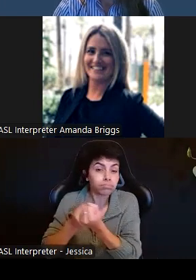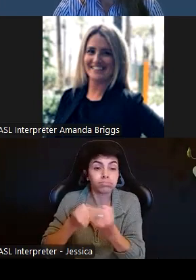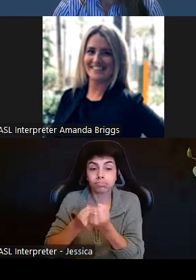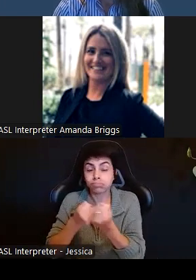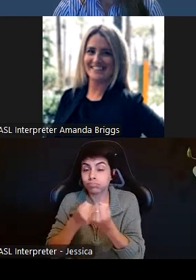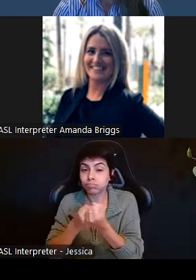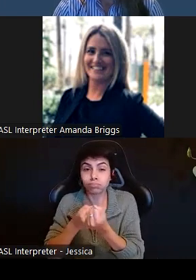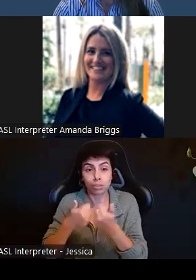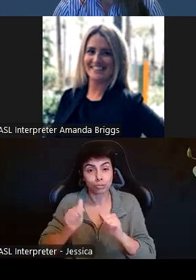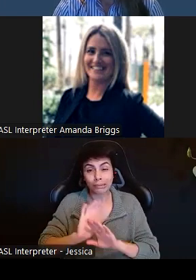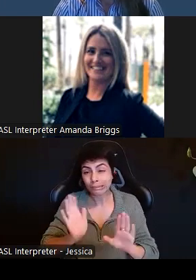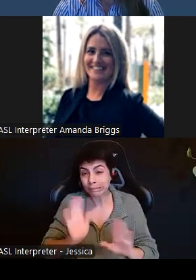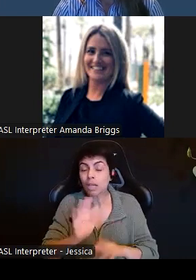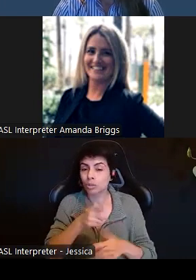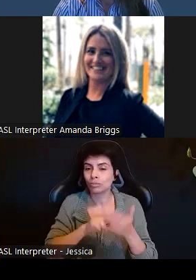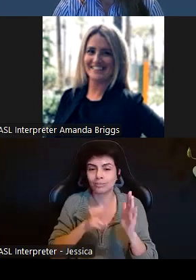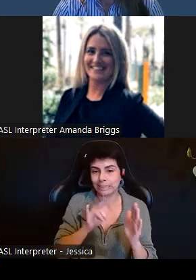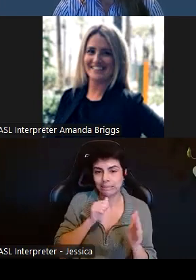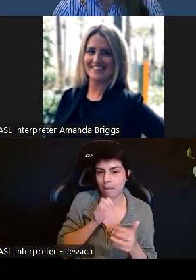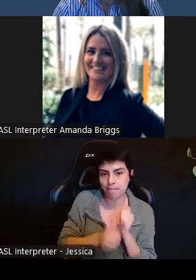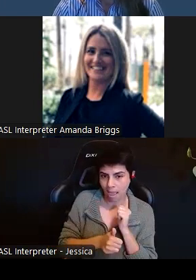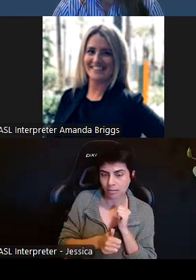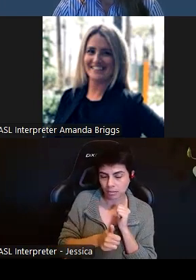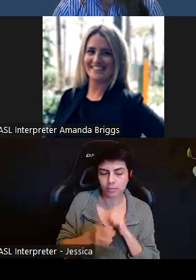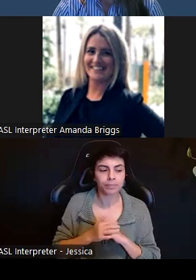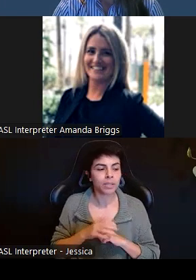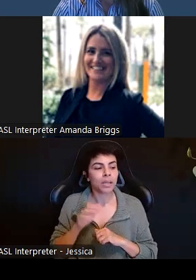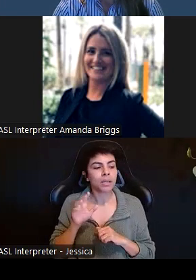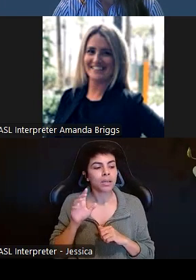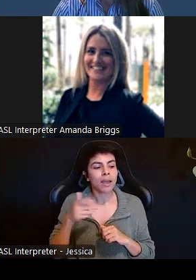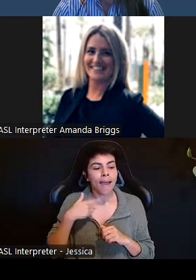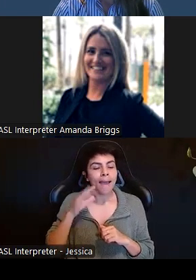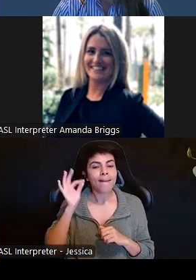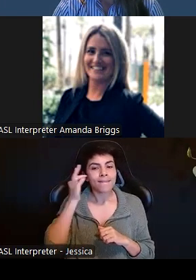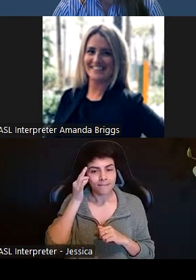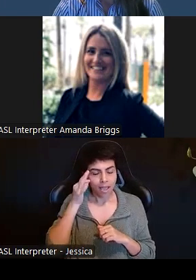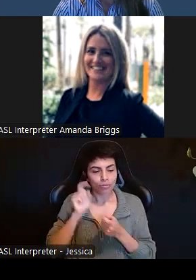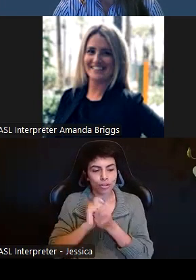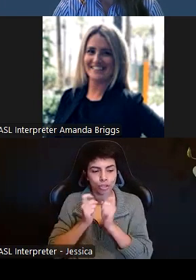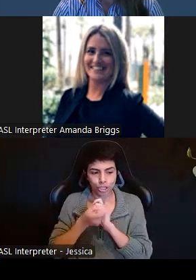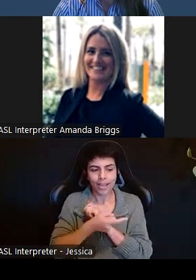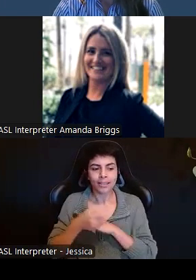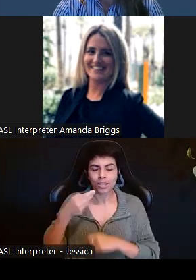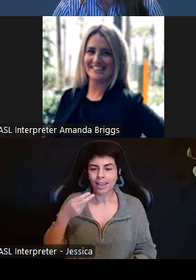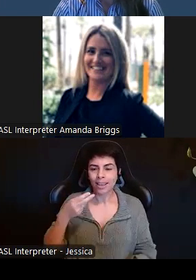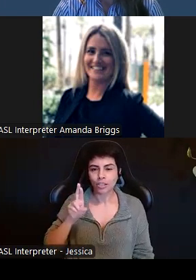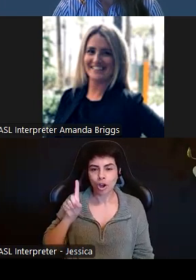On the other hand, we have the federal changes from HR 1 which stands for House Resolution One.